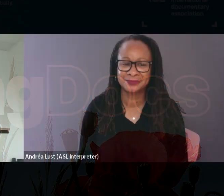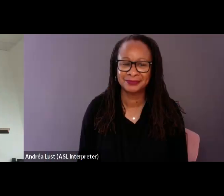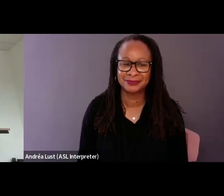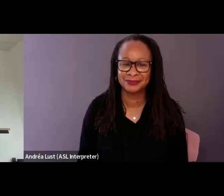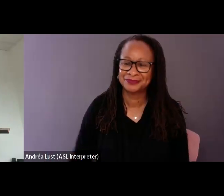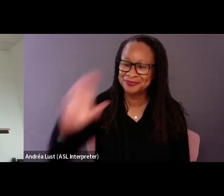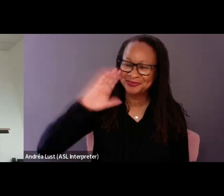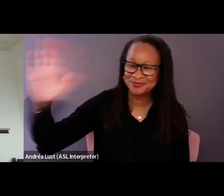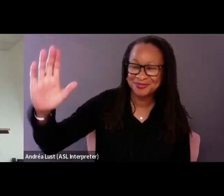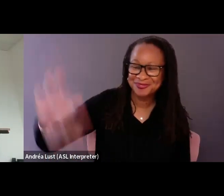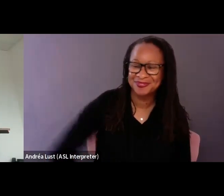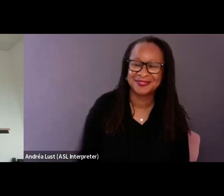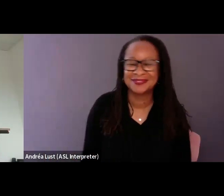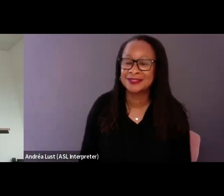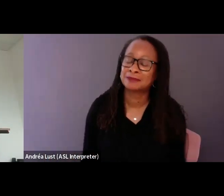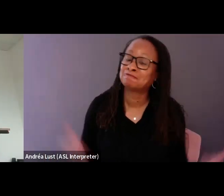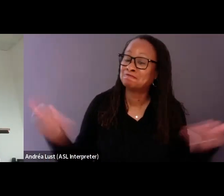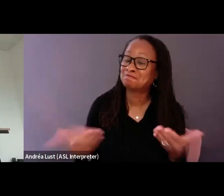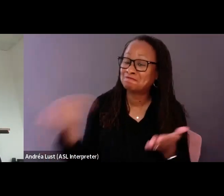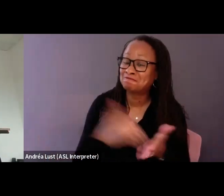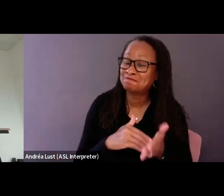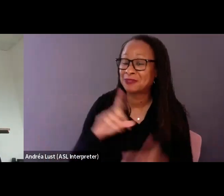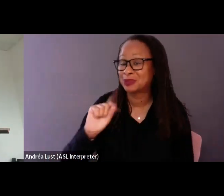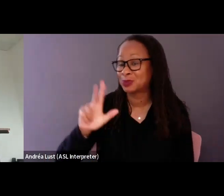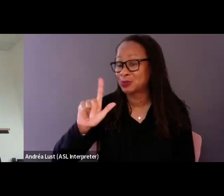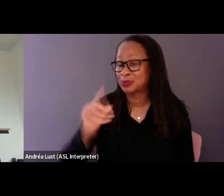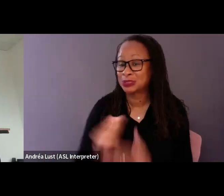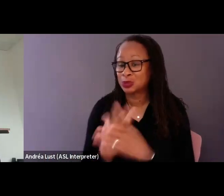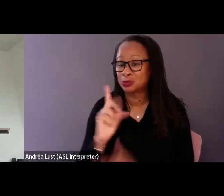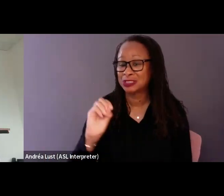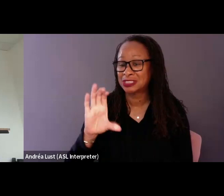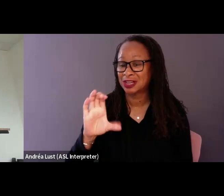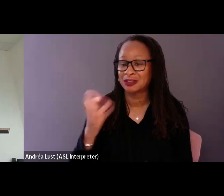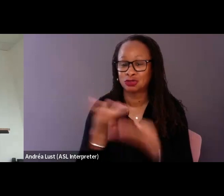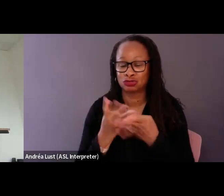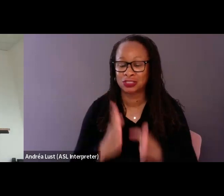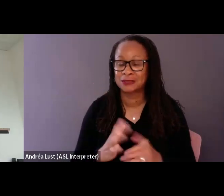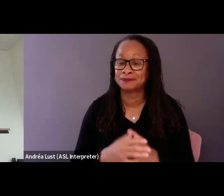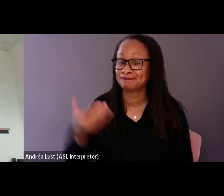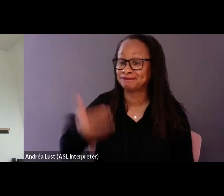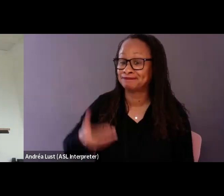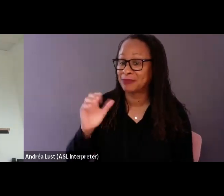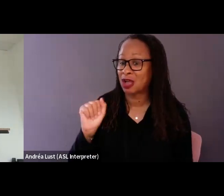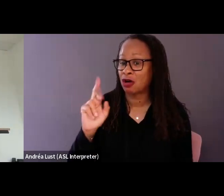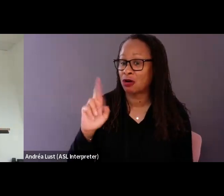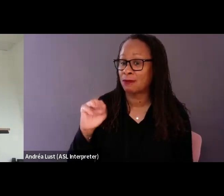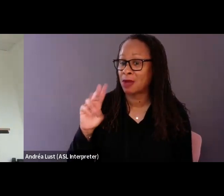Hello everyone. Welcome to another 2023 SpringDocs screening. My name is Armando Zamudio